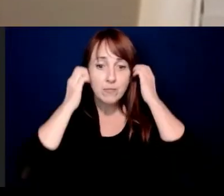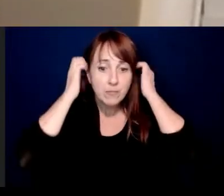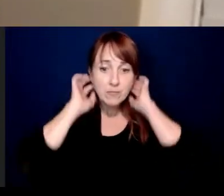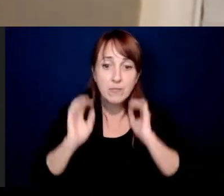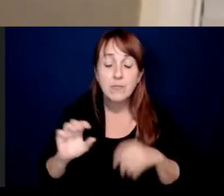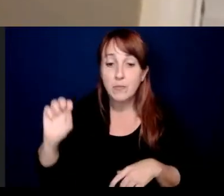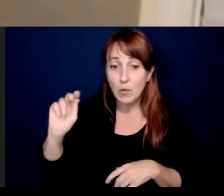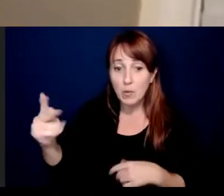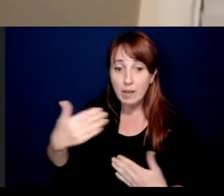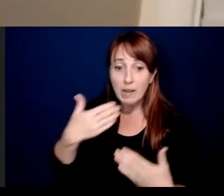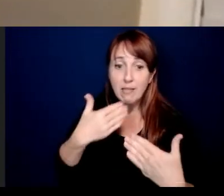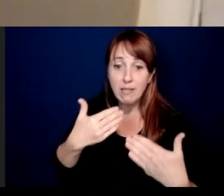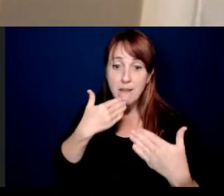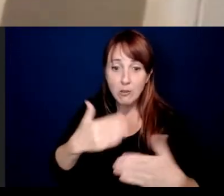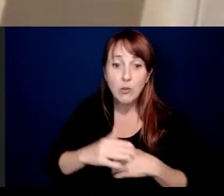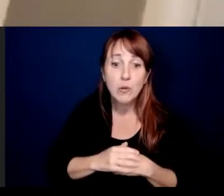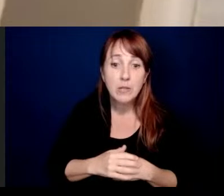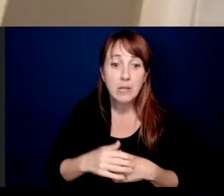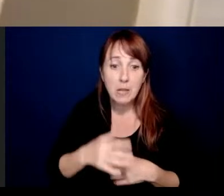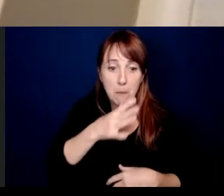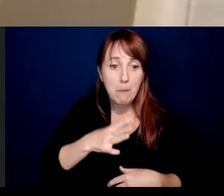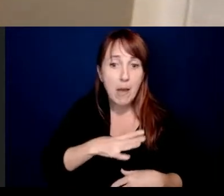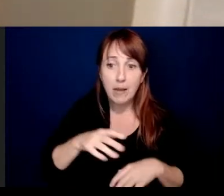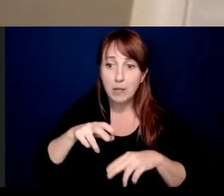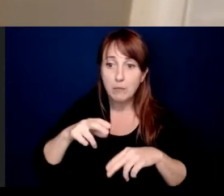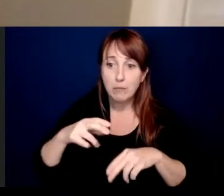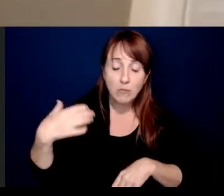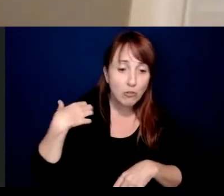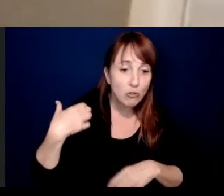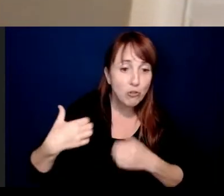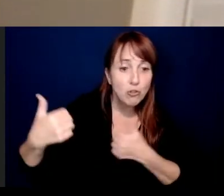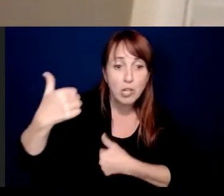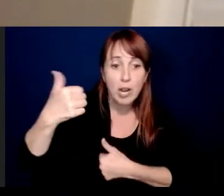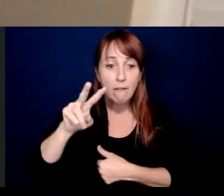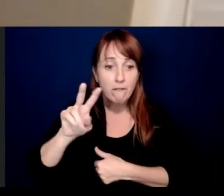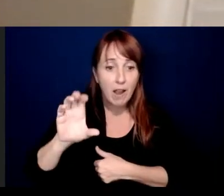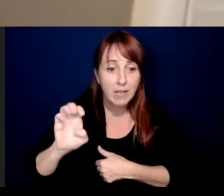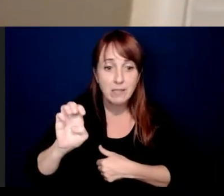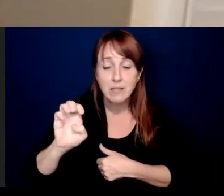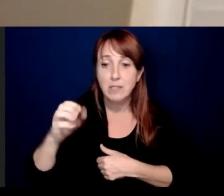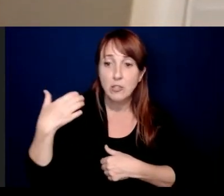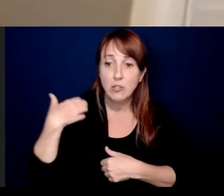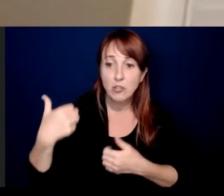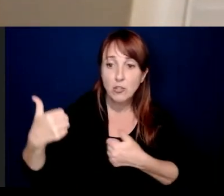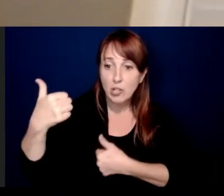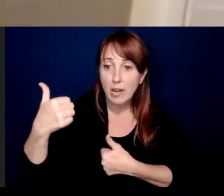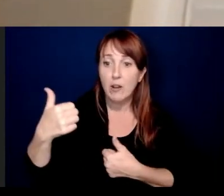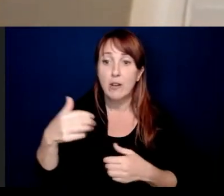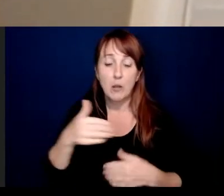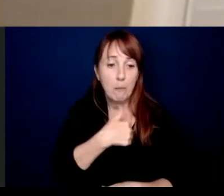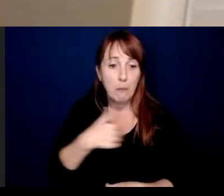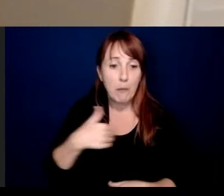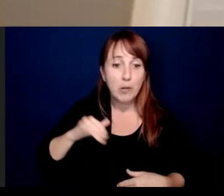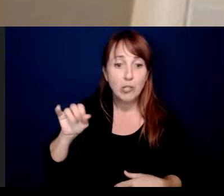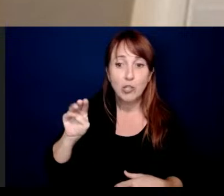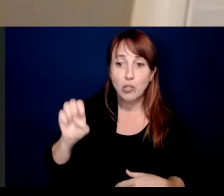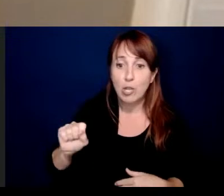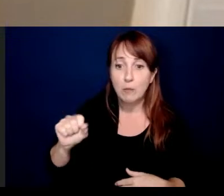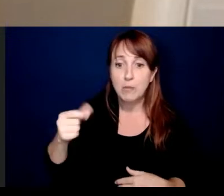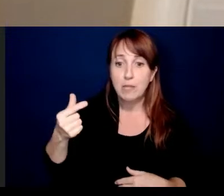Okay, thank you Madam Chair, vice chairs and members. James Gael here representing National